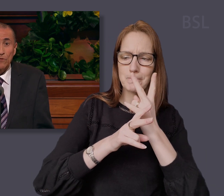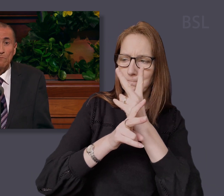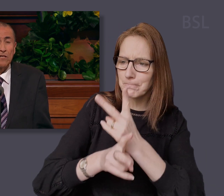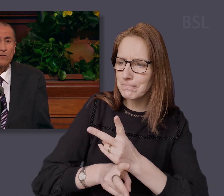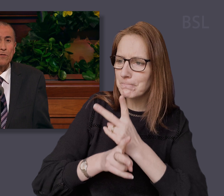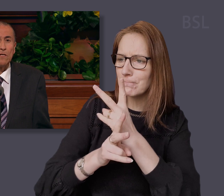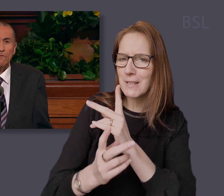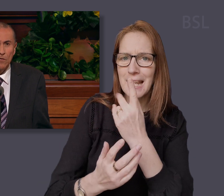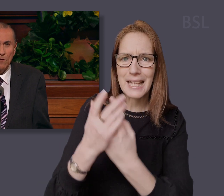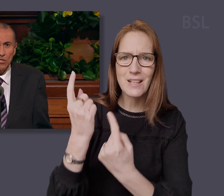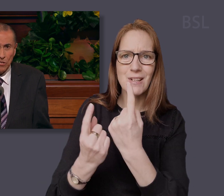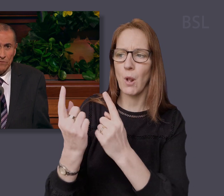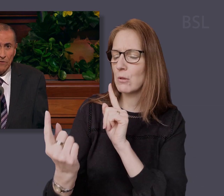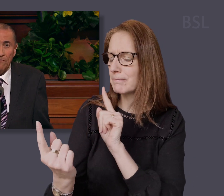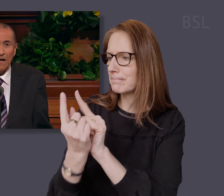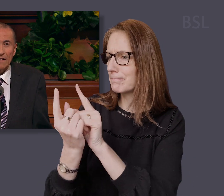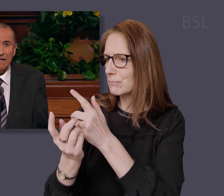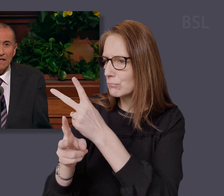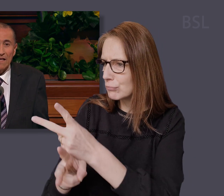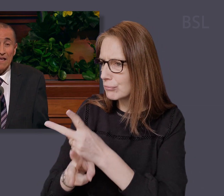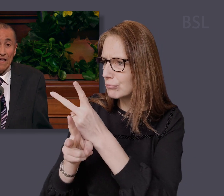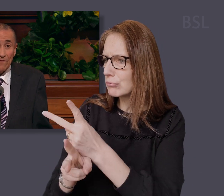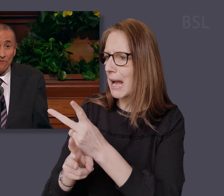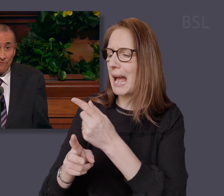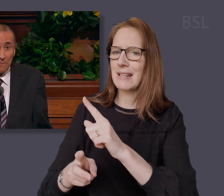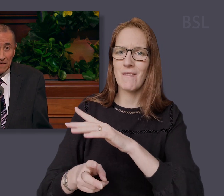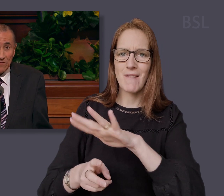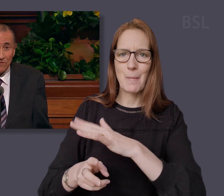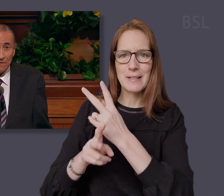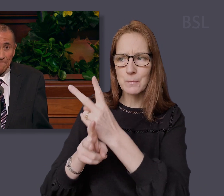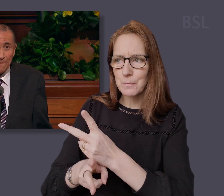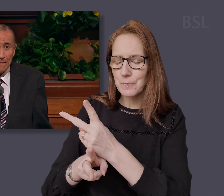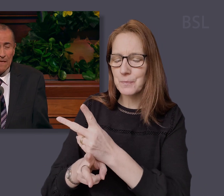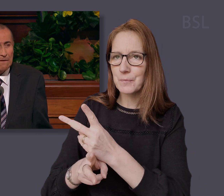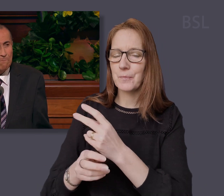to minister to individual children of God and their families.